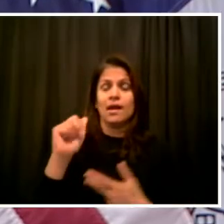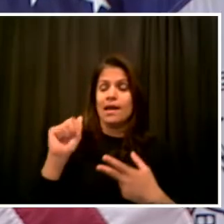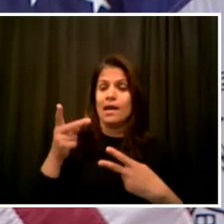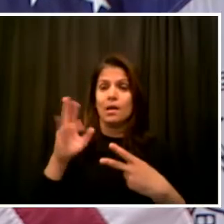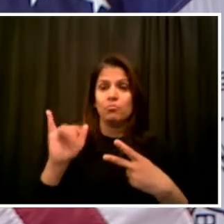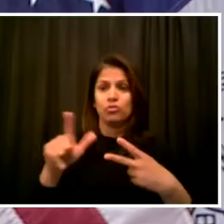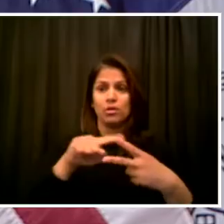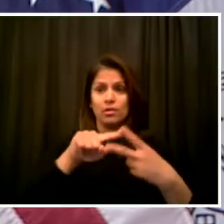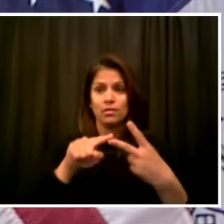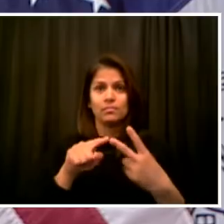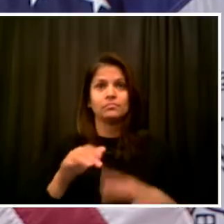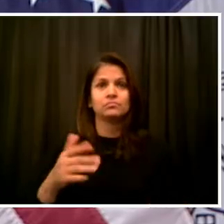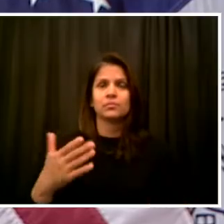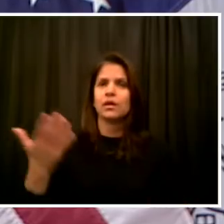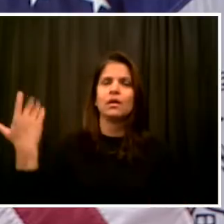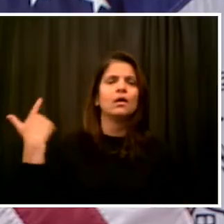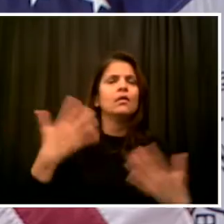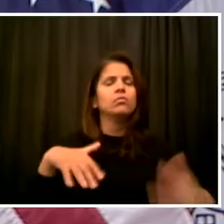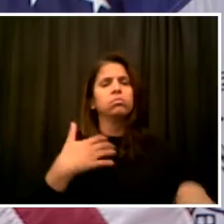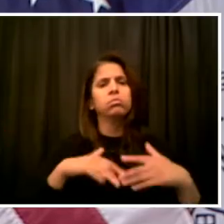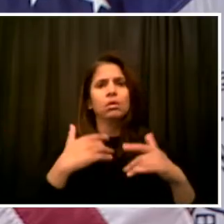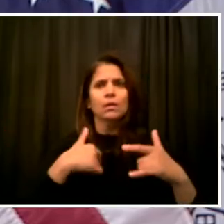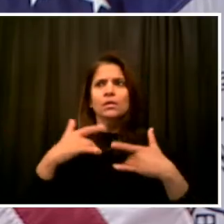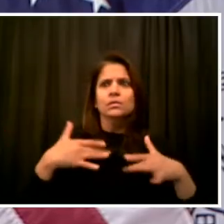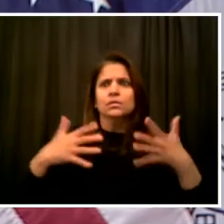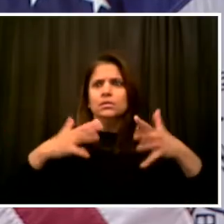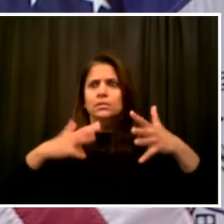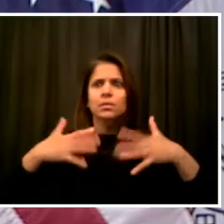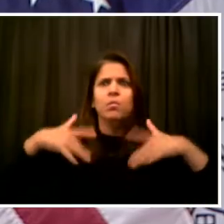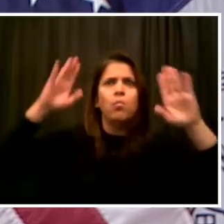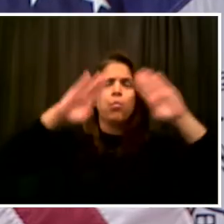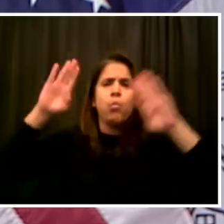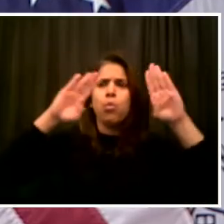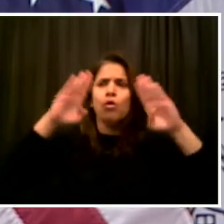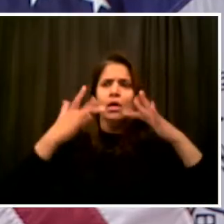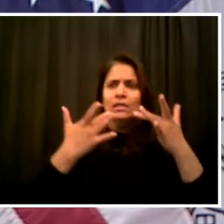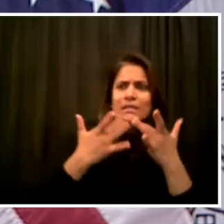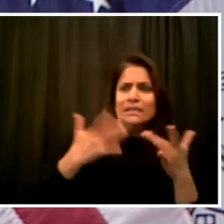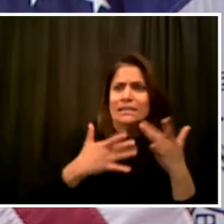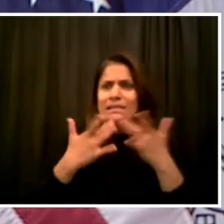YOU REMEMBER THIS, YOUR COLLAGEU ES REMEMBER THIS, WE DIDN'T KNOW MANY TIMES IF WE WOULD